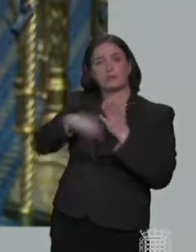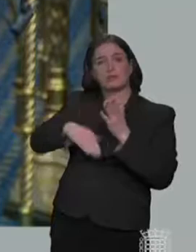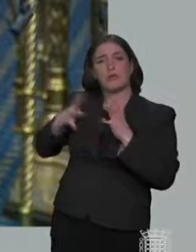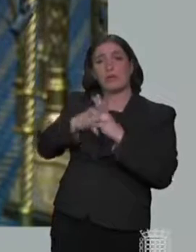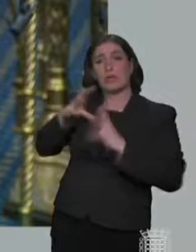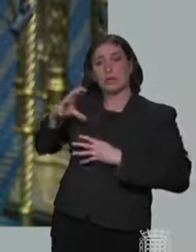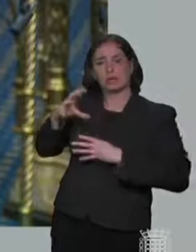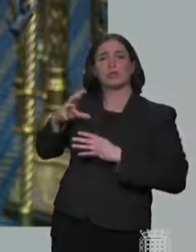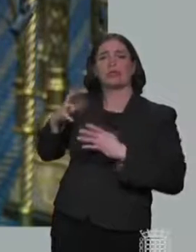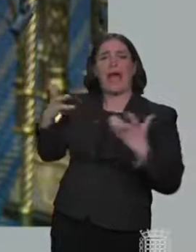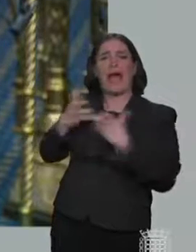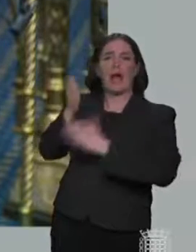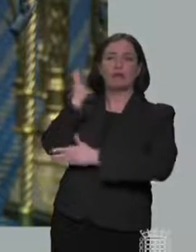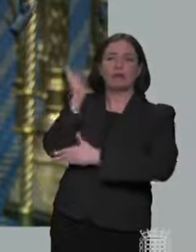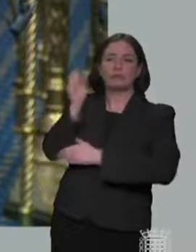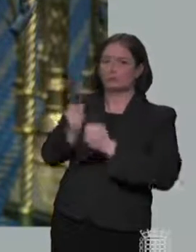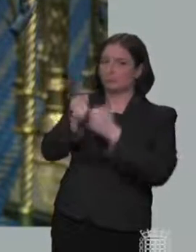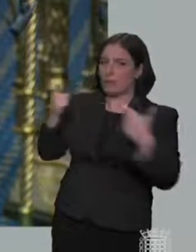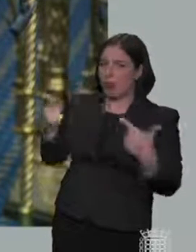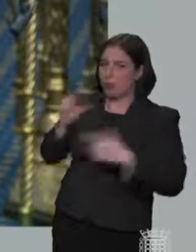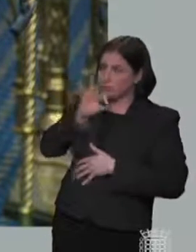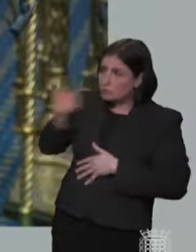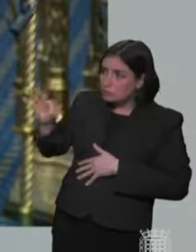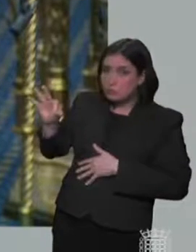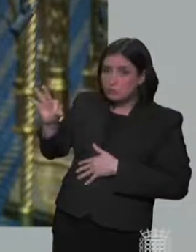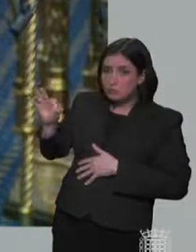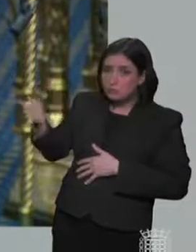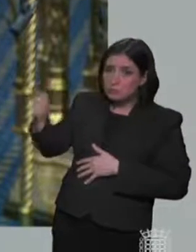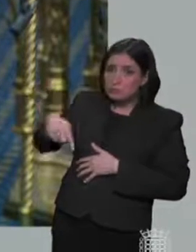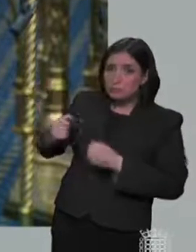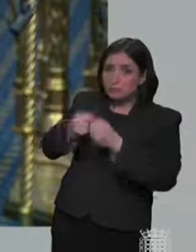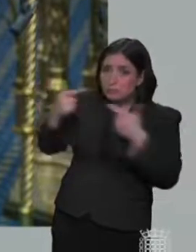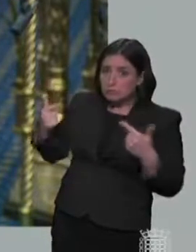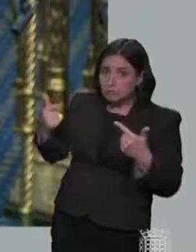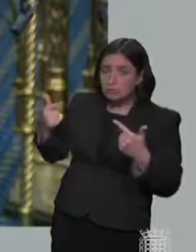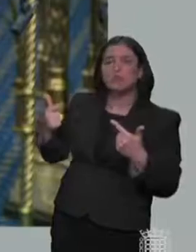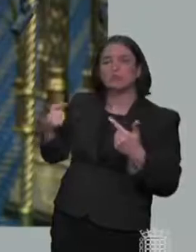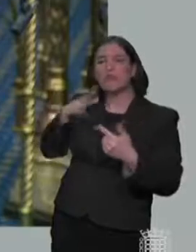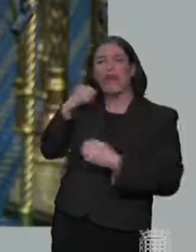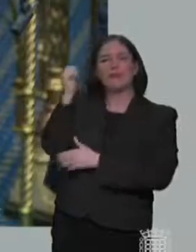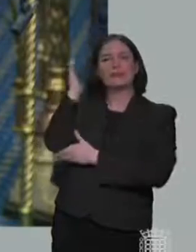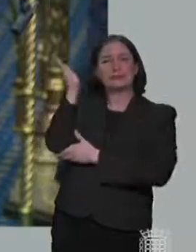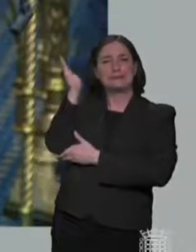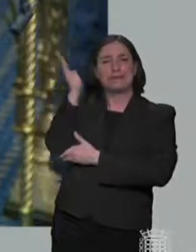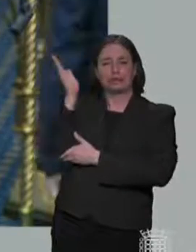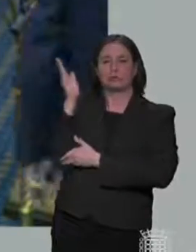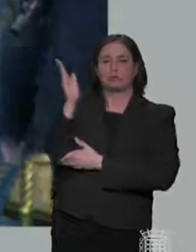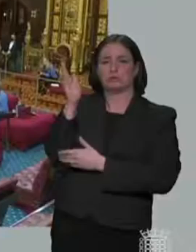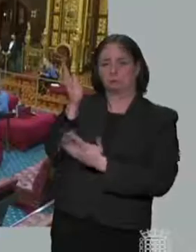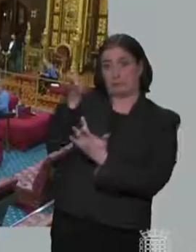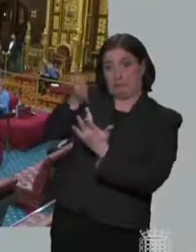speak for the middle section of her speech lady thomas will be assisted by uh lord bruce bernagi